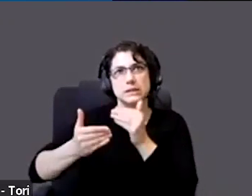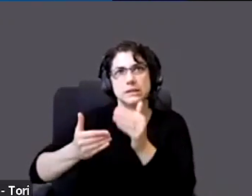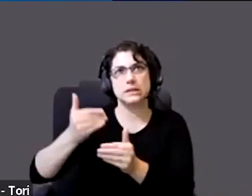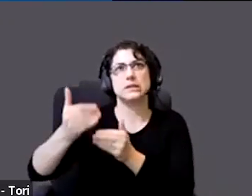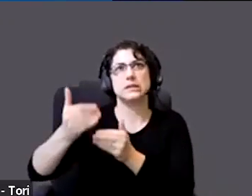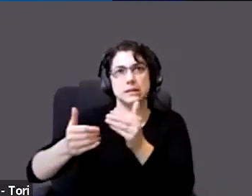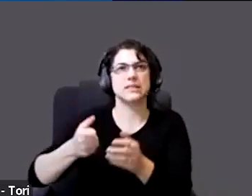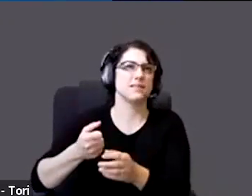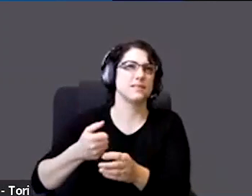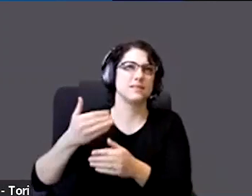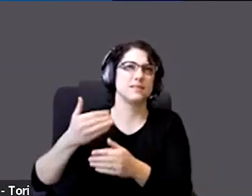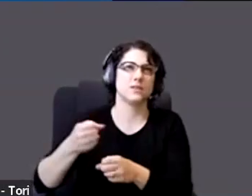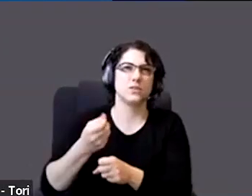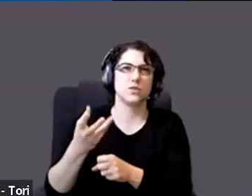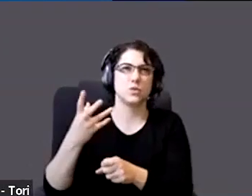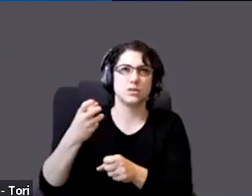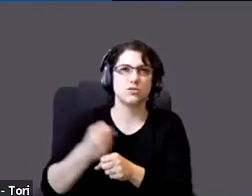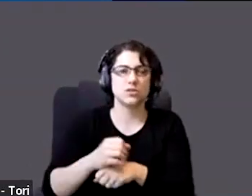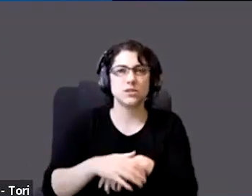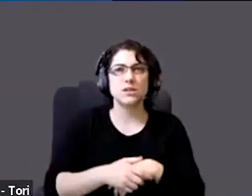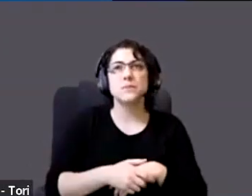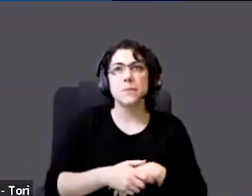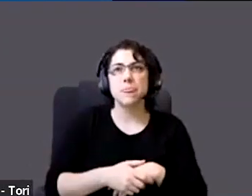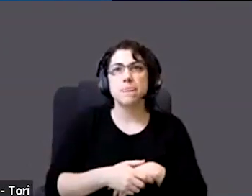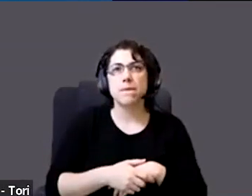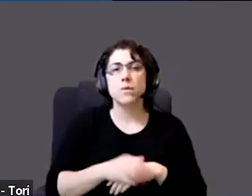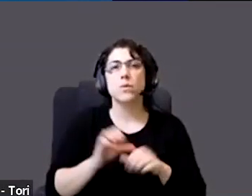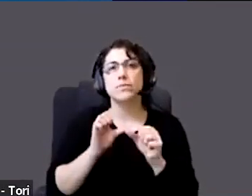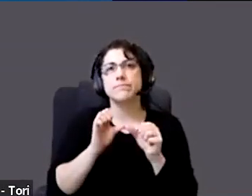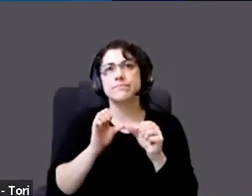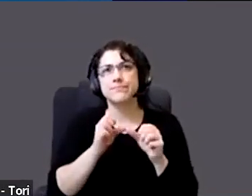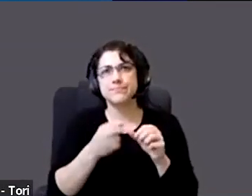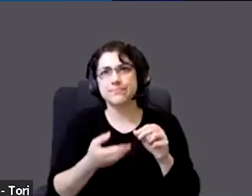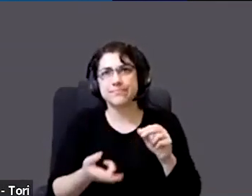But also we will be working close -- continuing to increase the amount of case reporting --